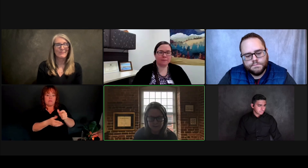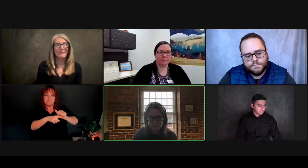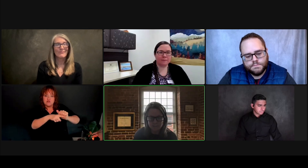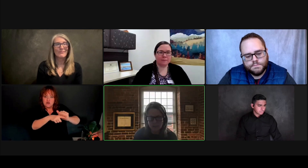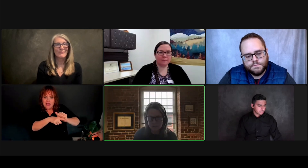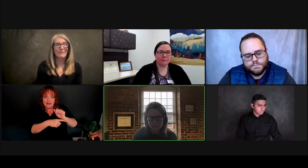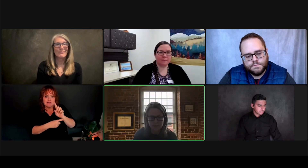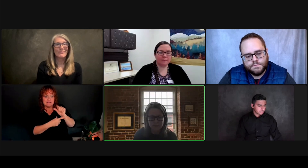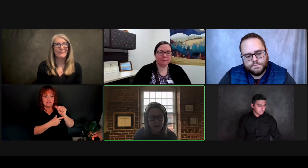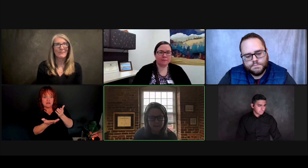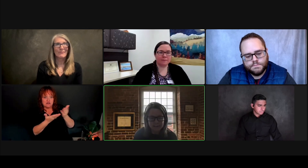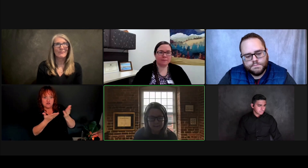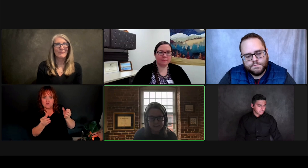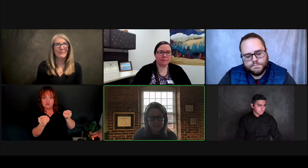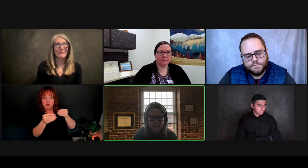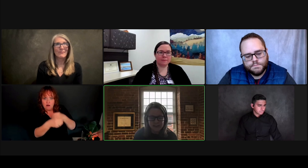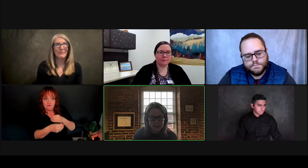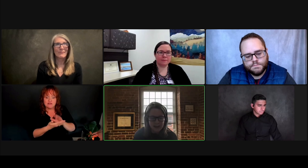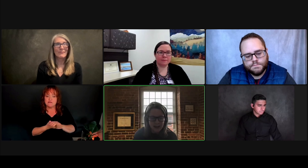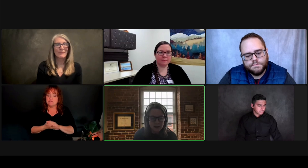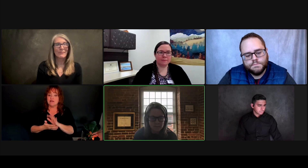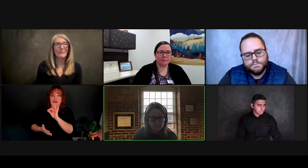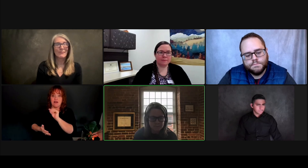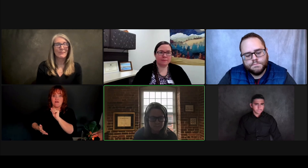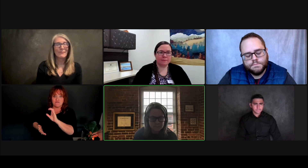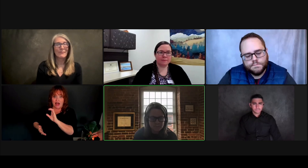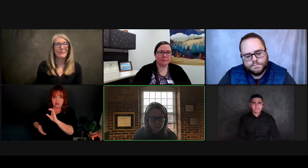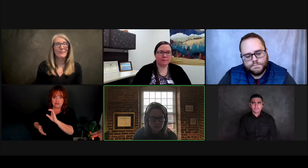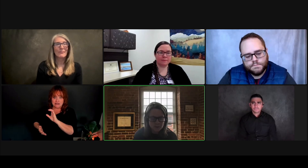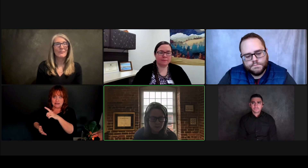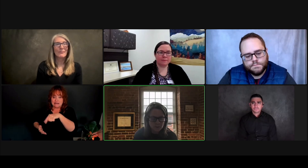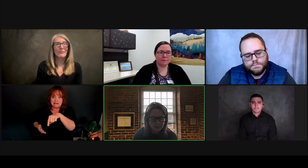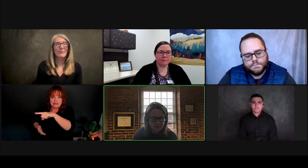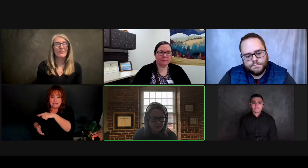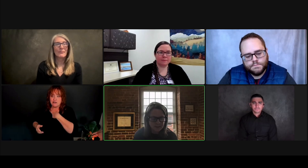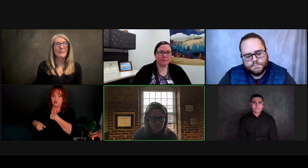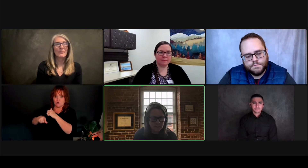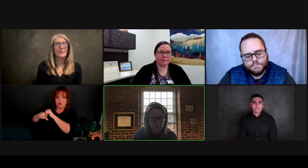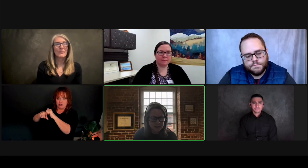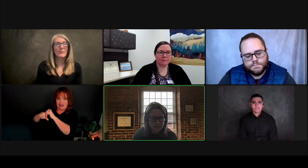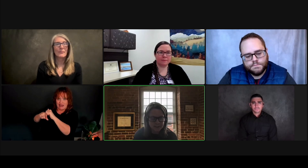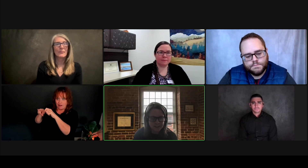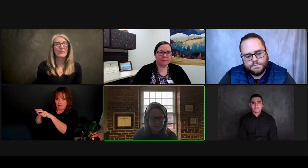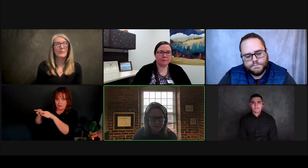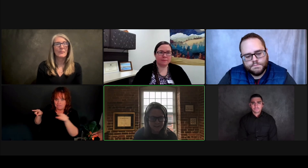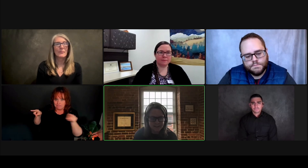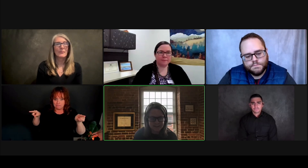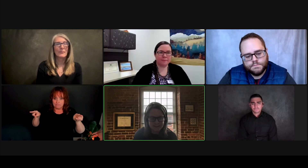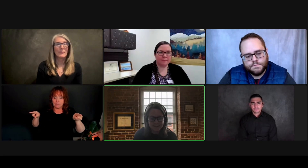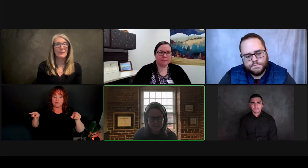office, possibly their faculty, so that the collaboration is